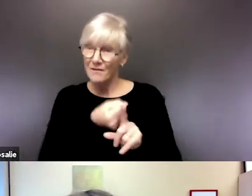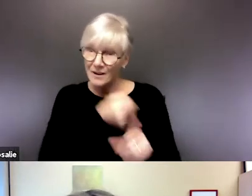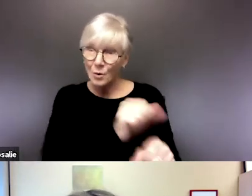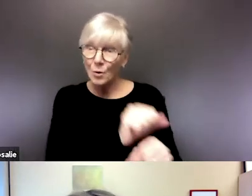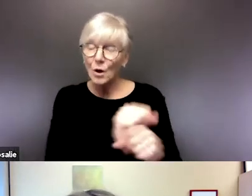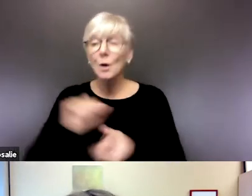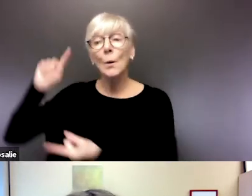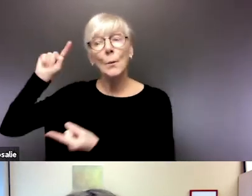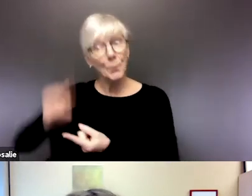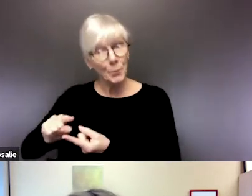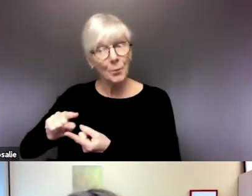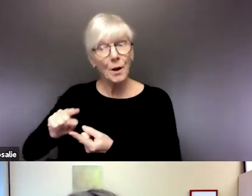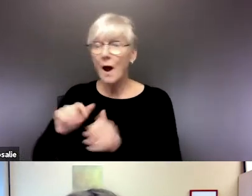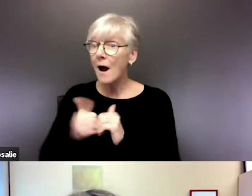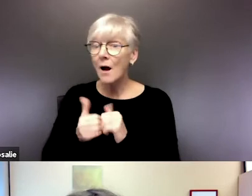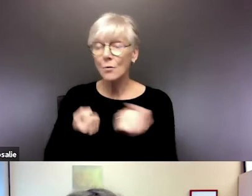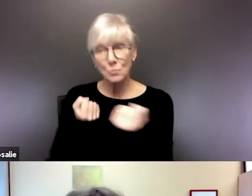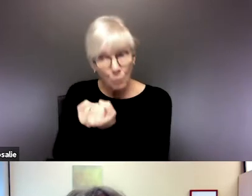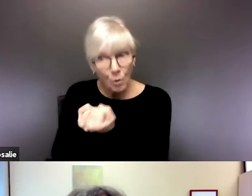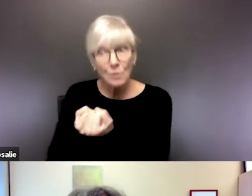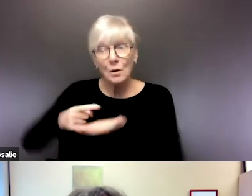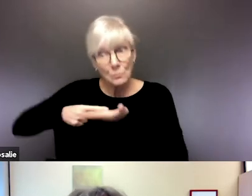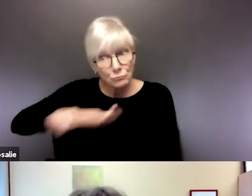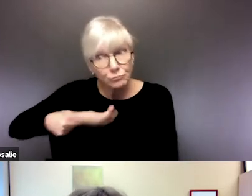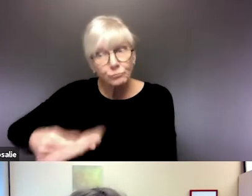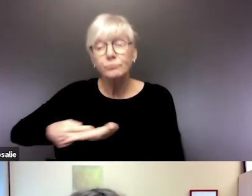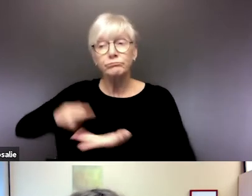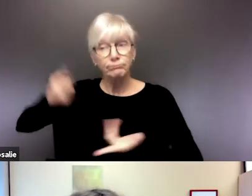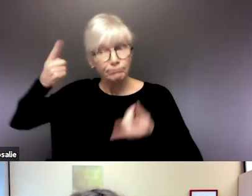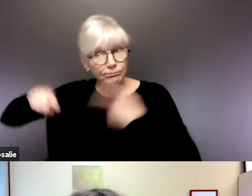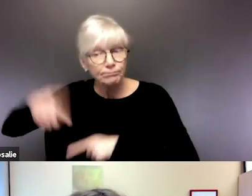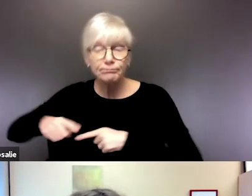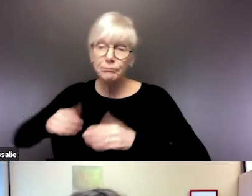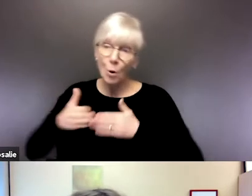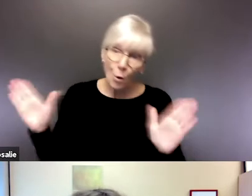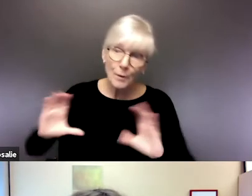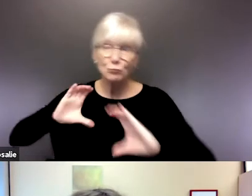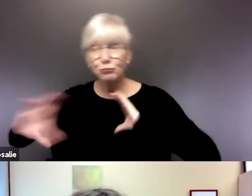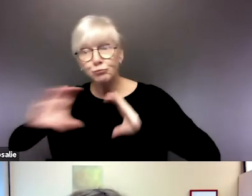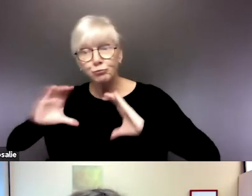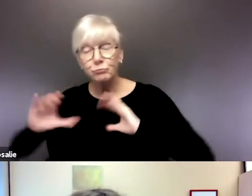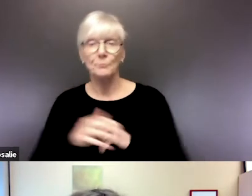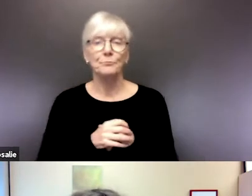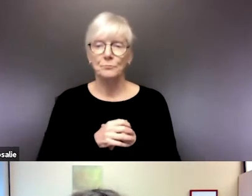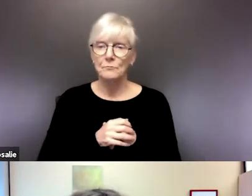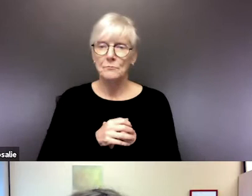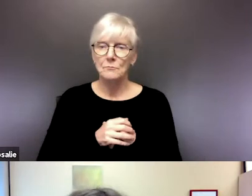in mental health in the workplace. The major challenge for the immediate supervisor is to